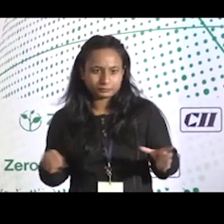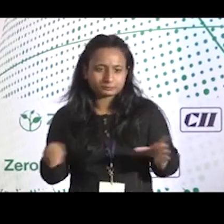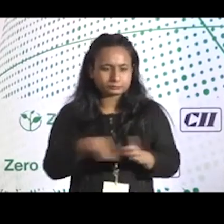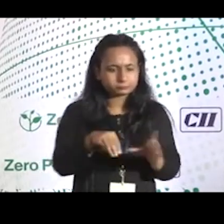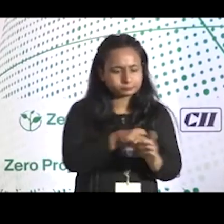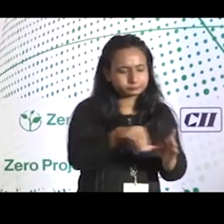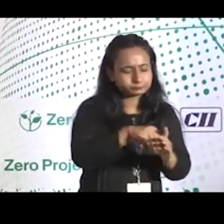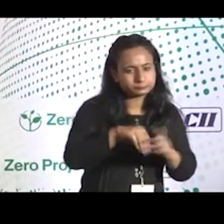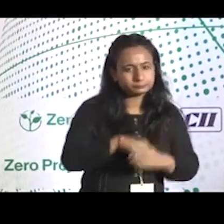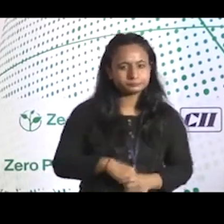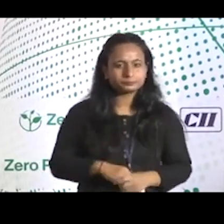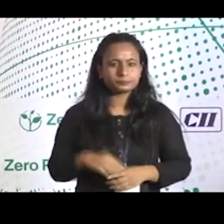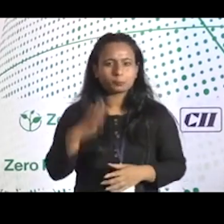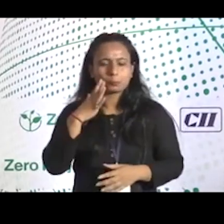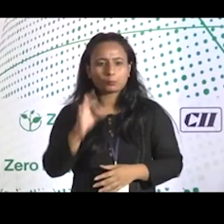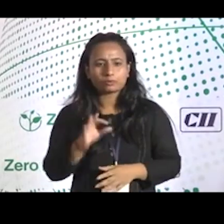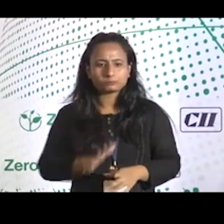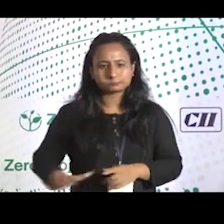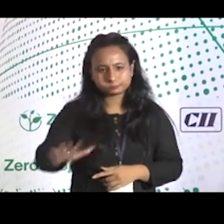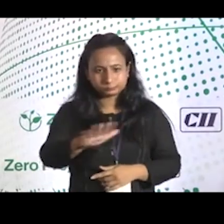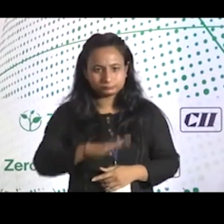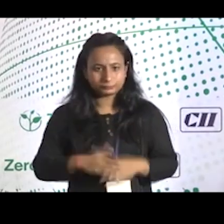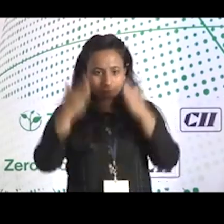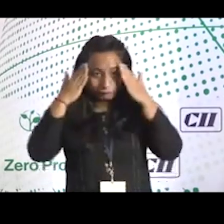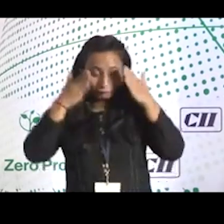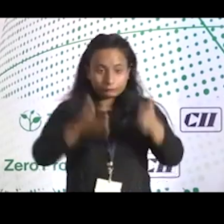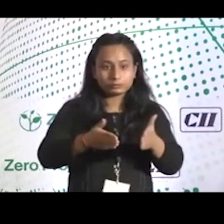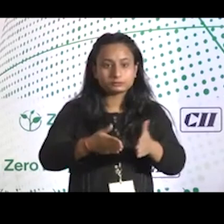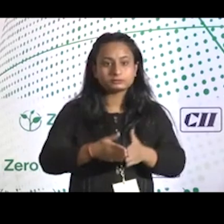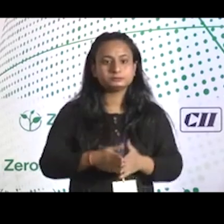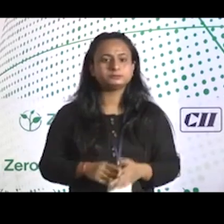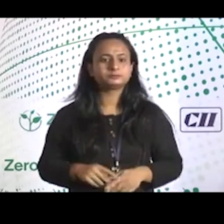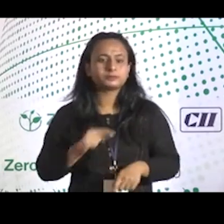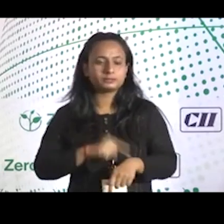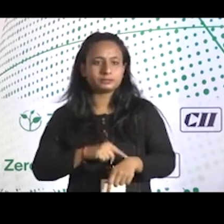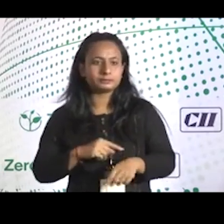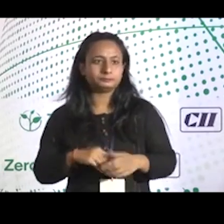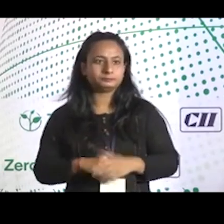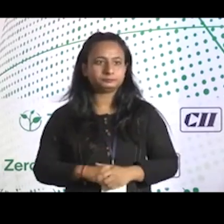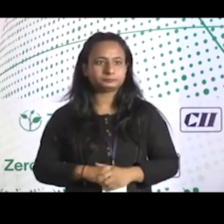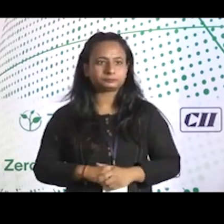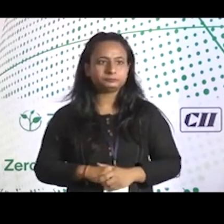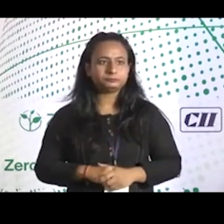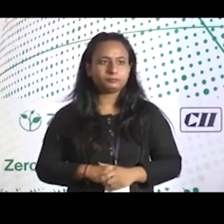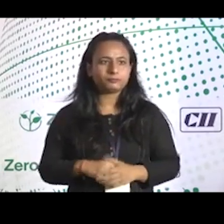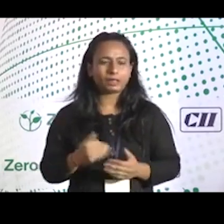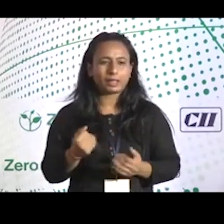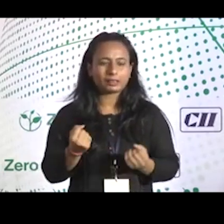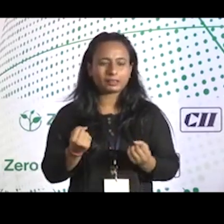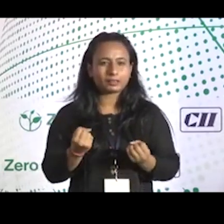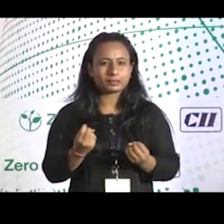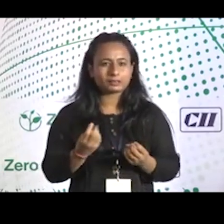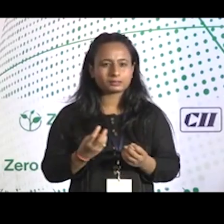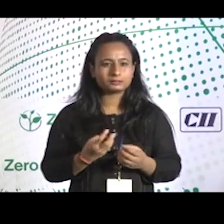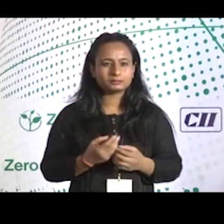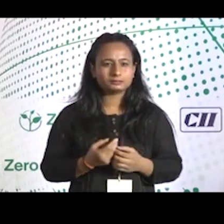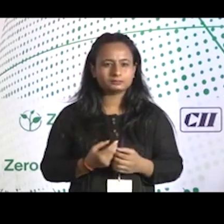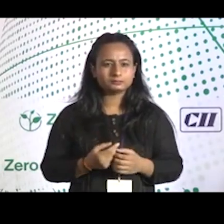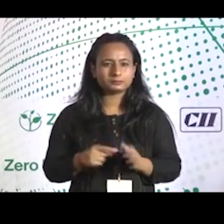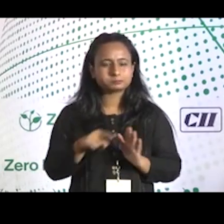that we are currently focusing in the short term that we are doing is there are several schemes of the government.